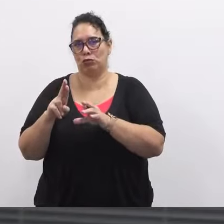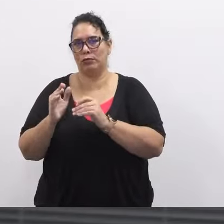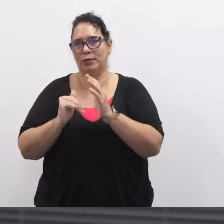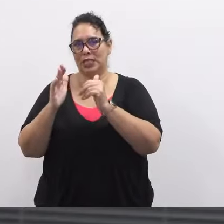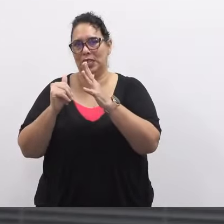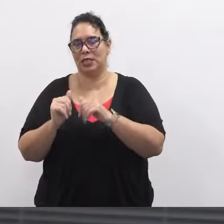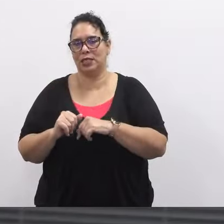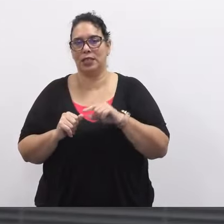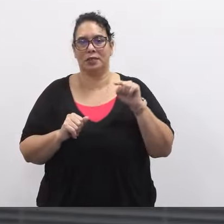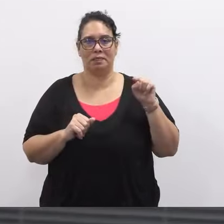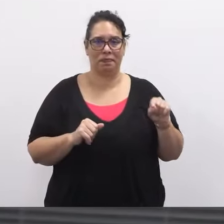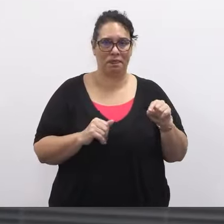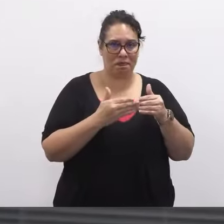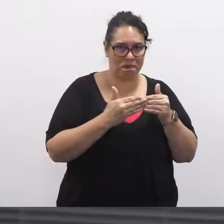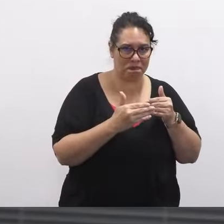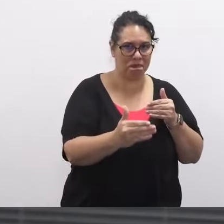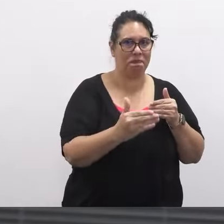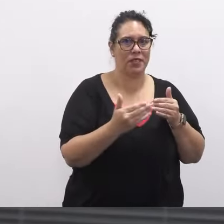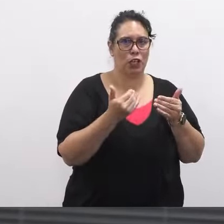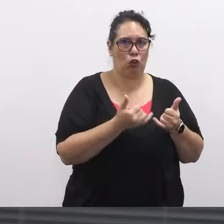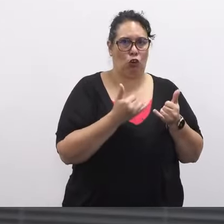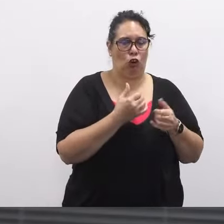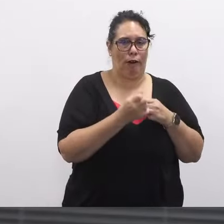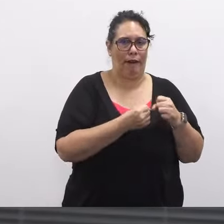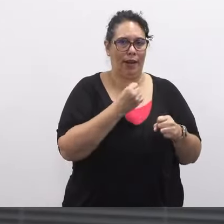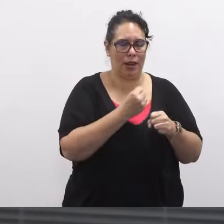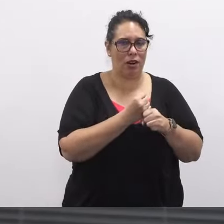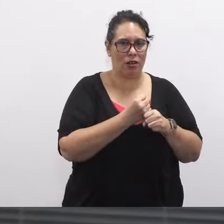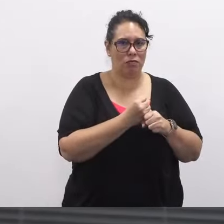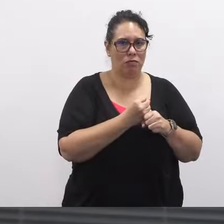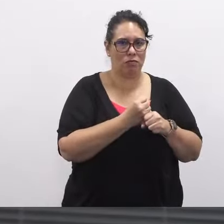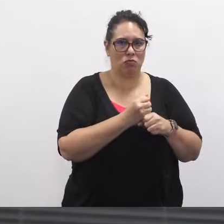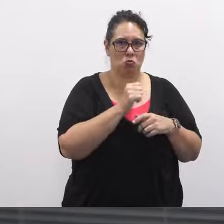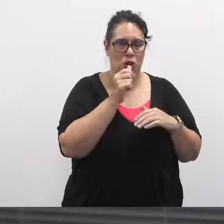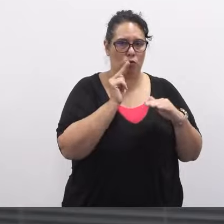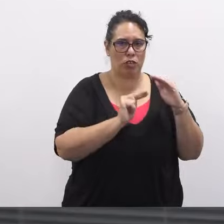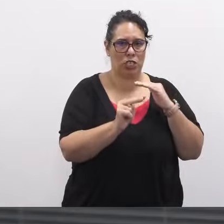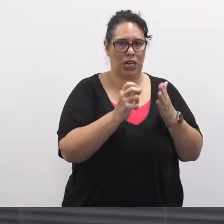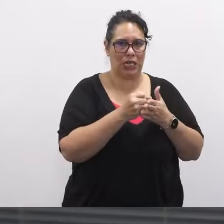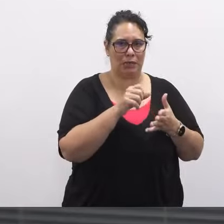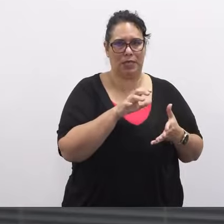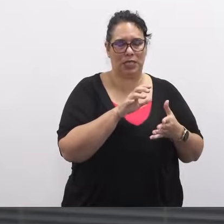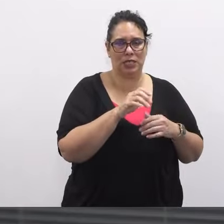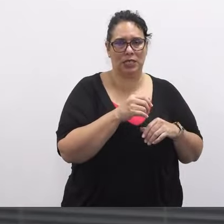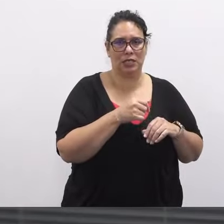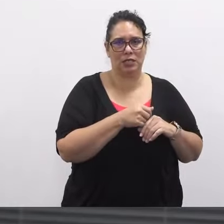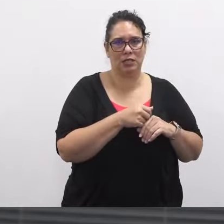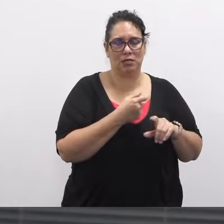Whereas going forward into this current year, we don't project expenses out of the statutory school fees